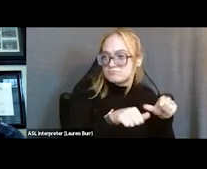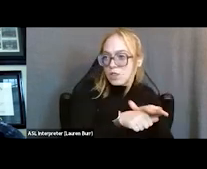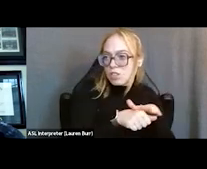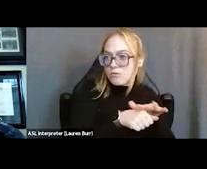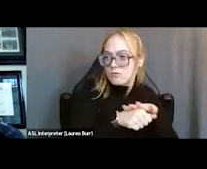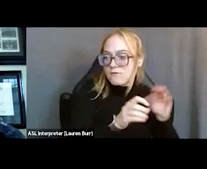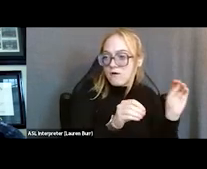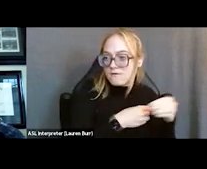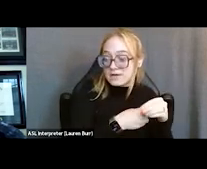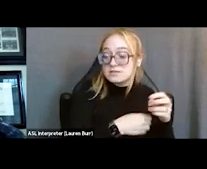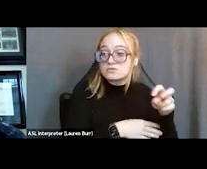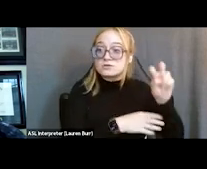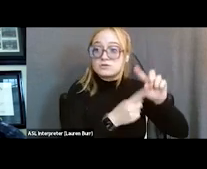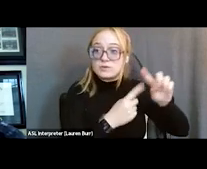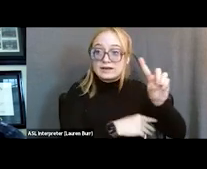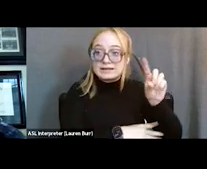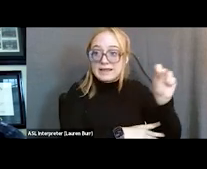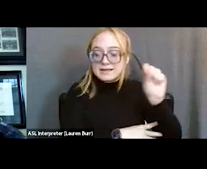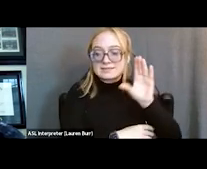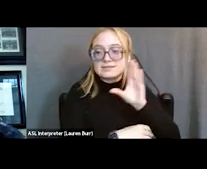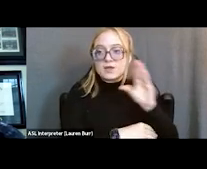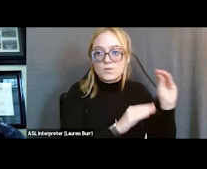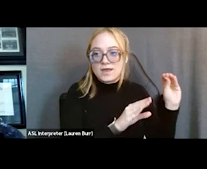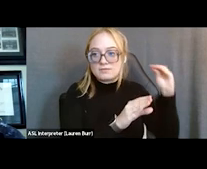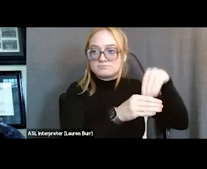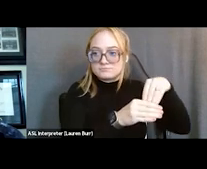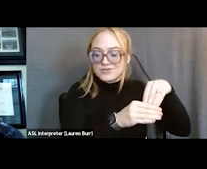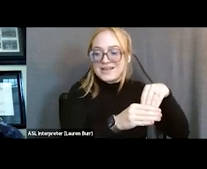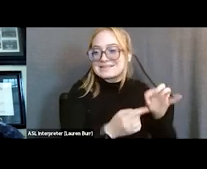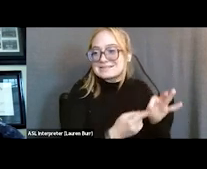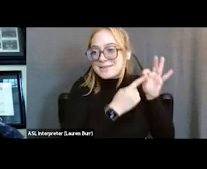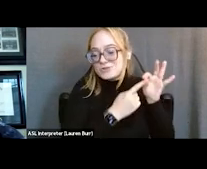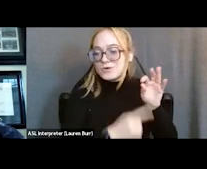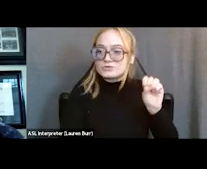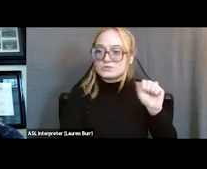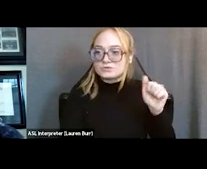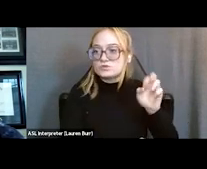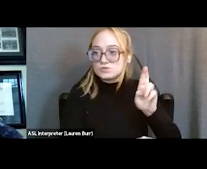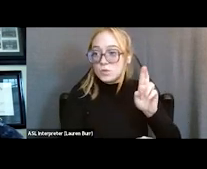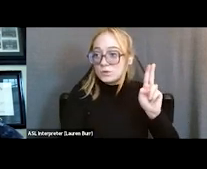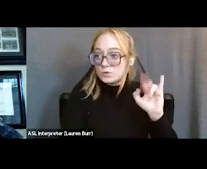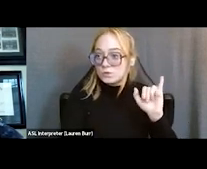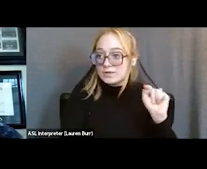it'll go into one of these special units or we call them SOAR units and Millie can talk a little bit more